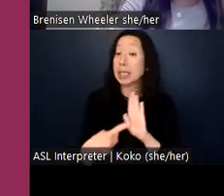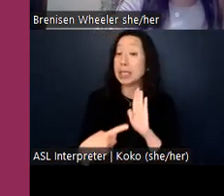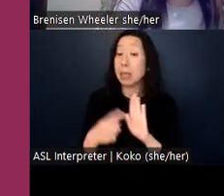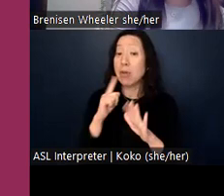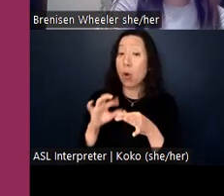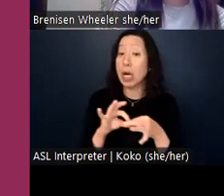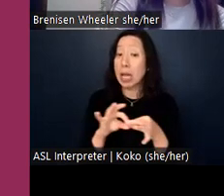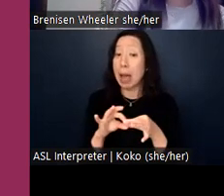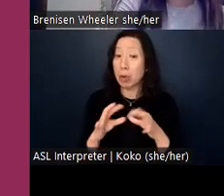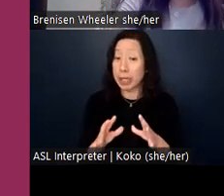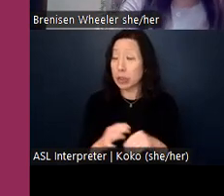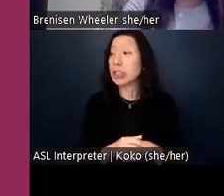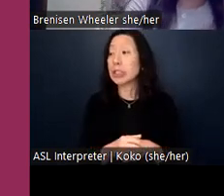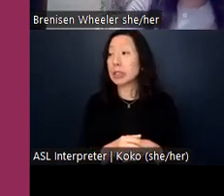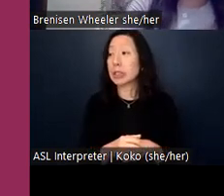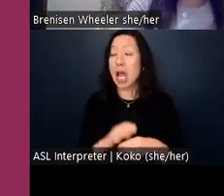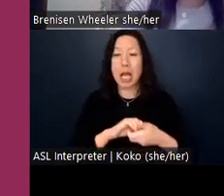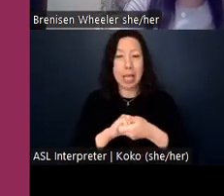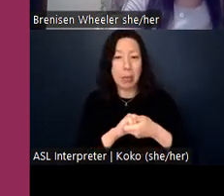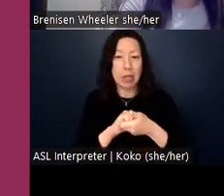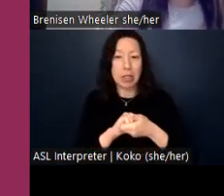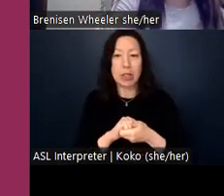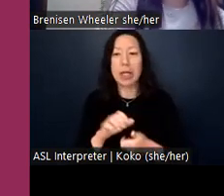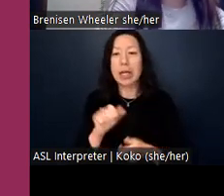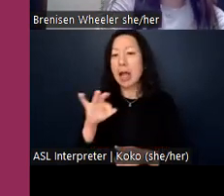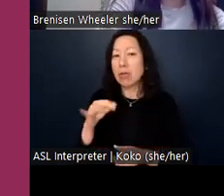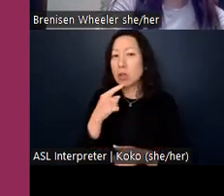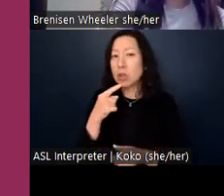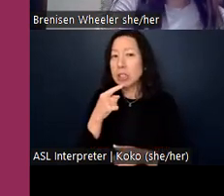be, You said, a goal for this to move into your own permit in 2 months.